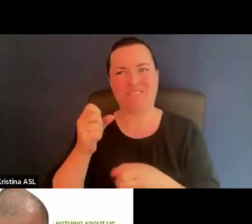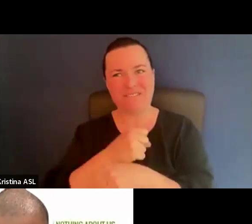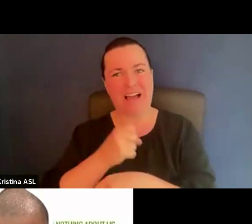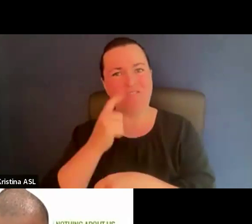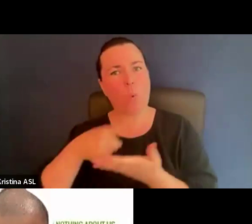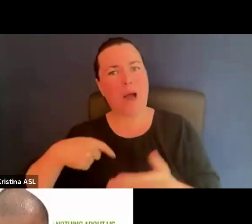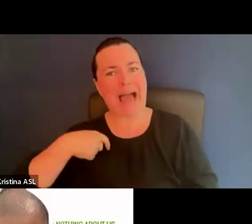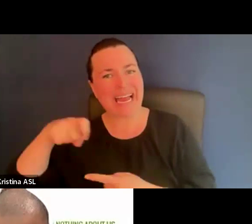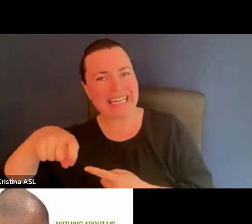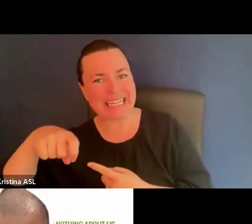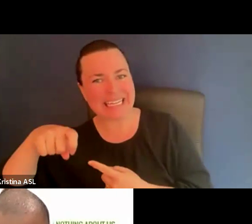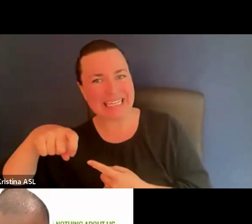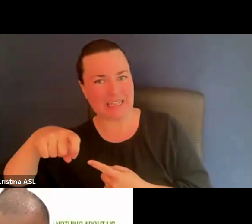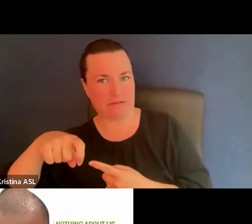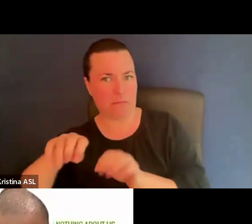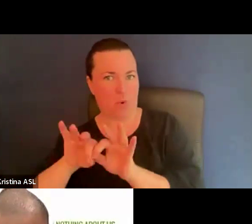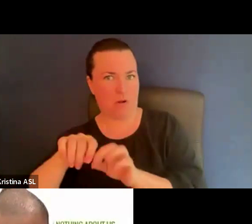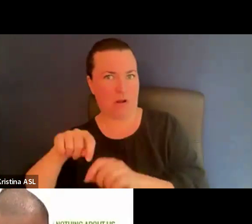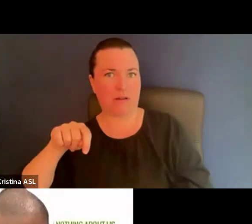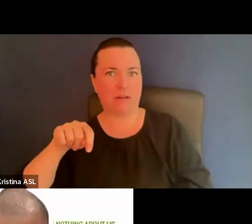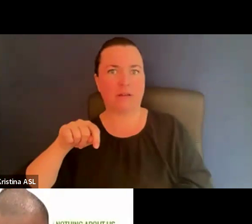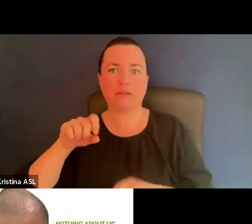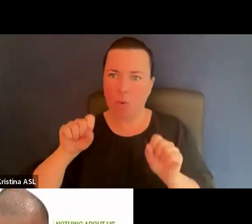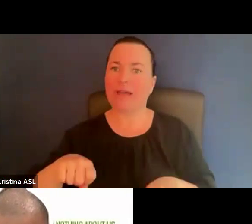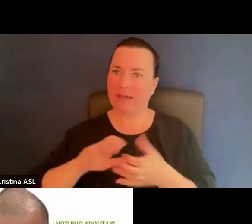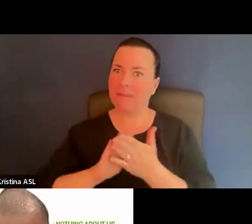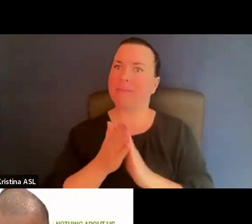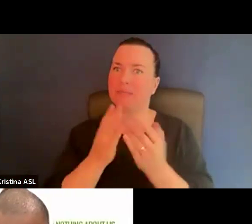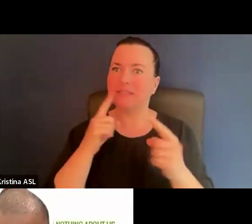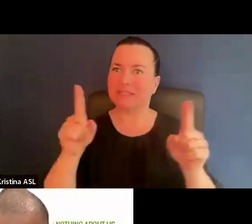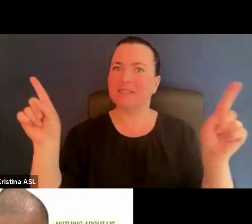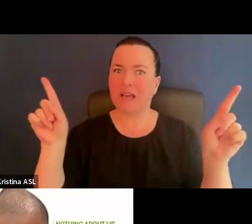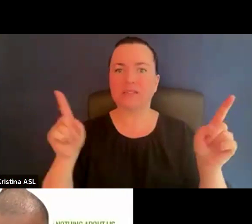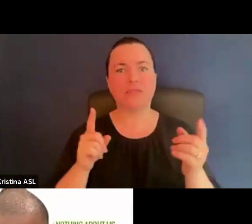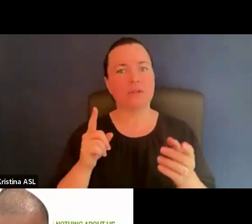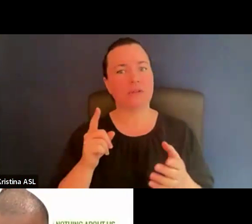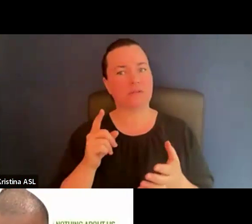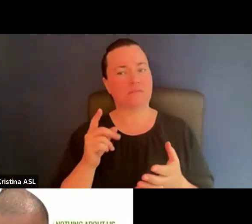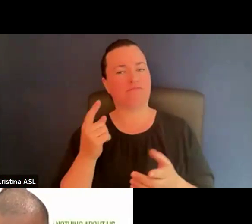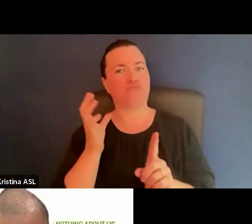in order to be successful and accomplish what I want to accomplish.